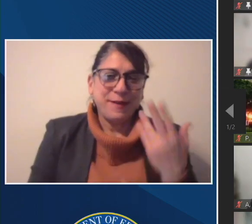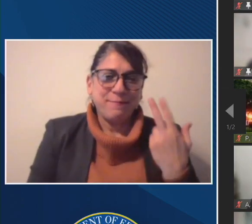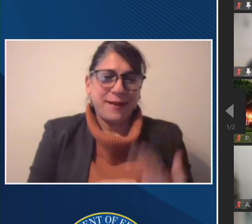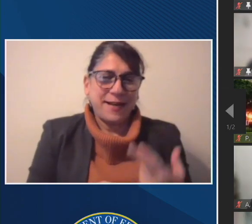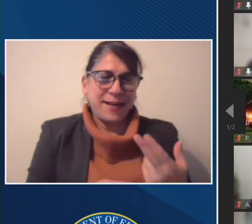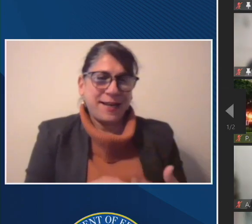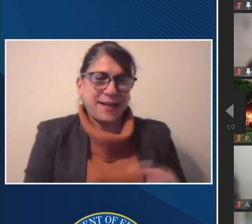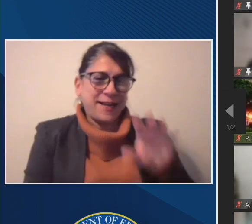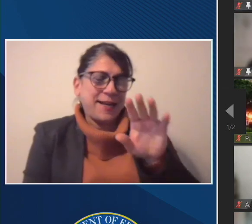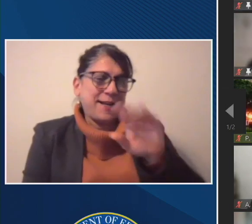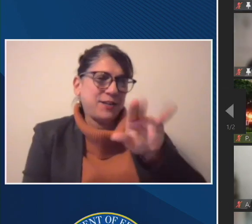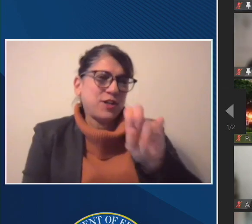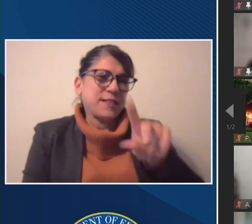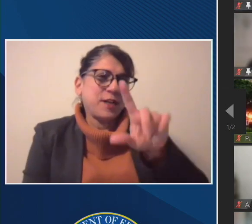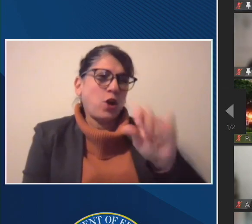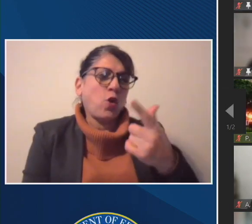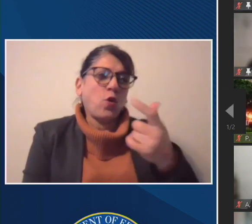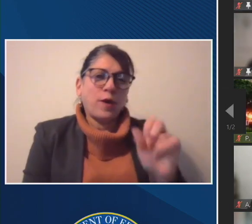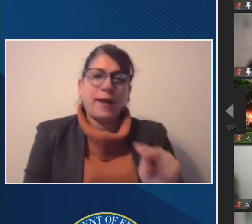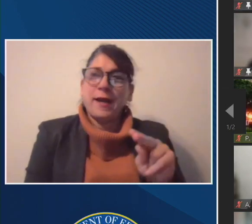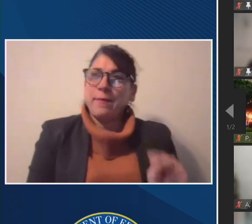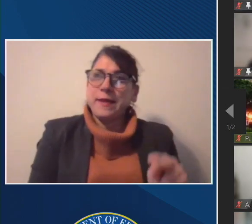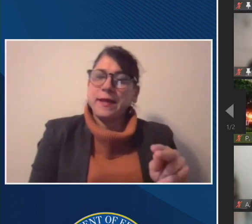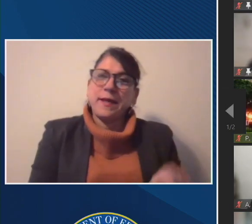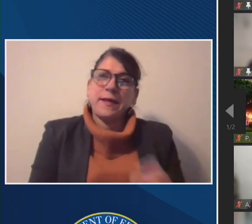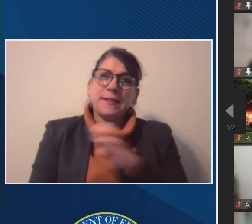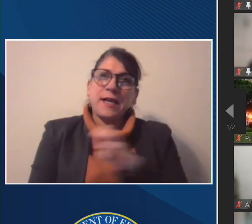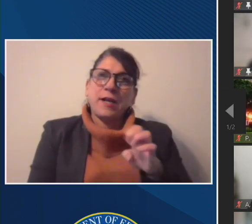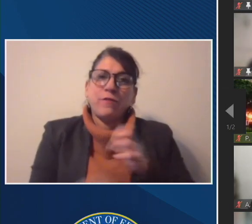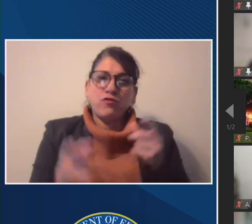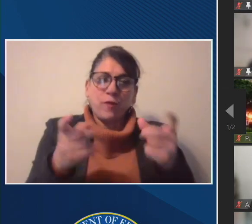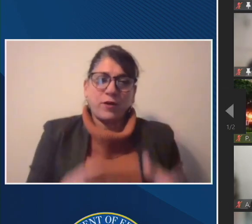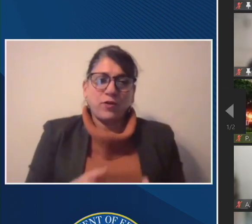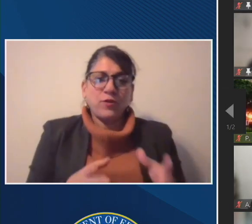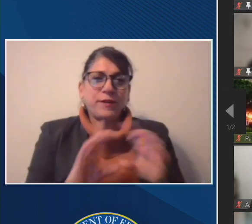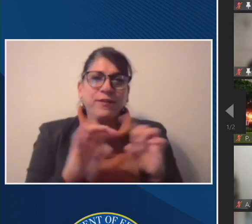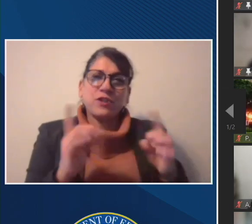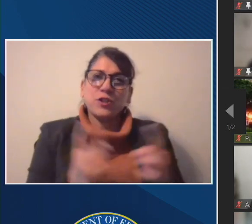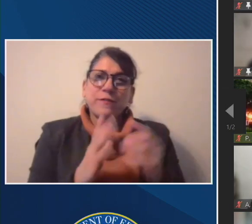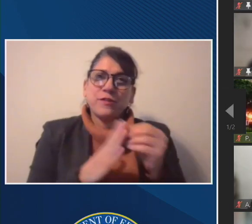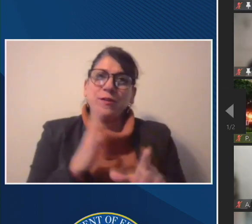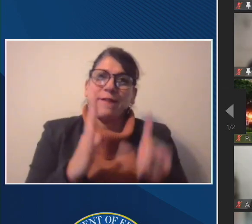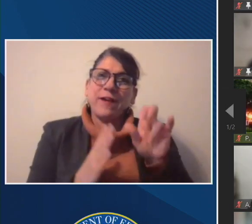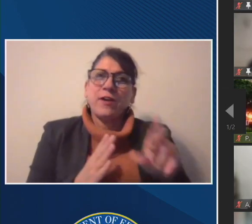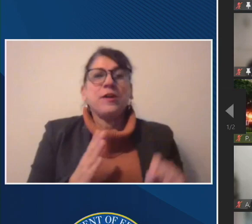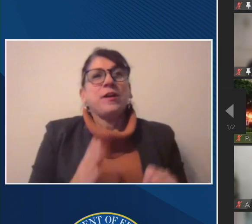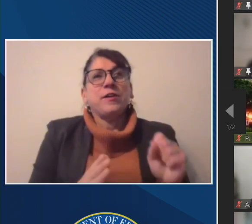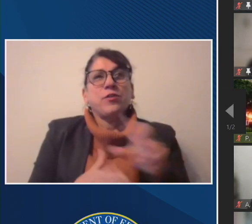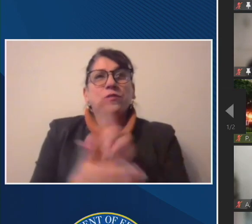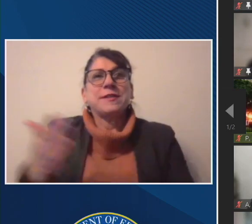I serve as the executive director in the Division of Student Affairs at the University of California, Davis, and I'm happy to be here.